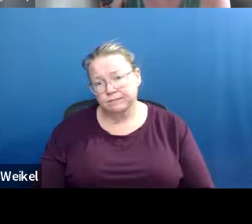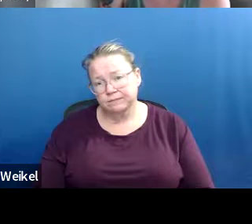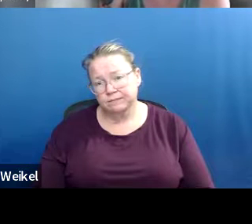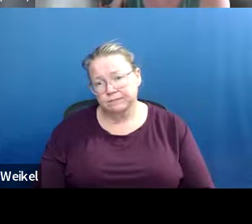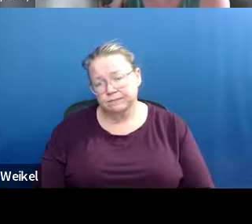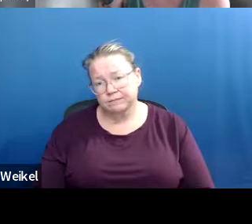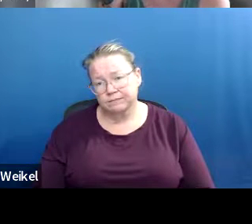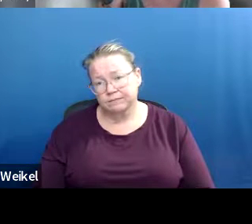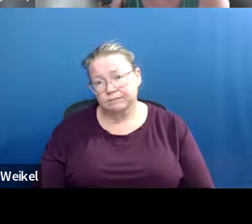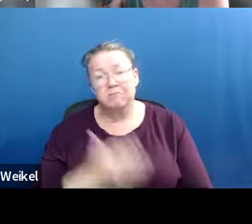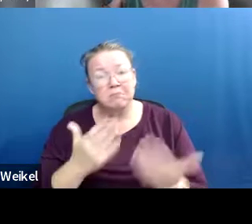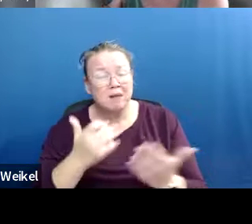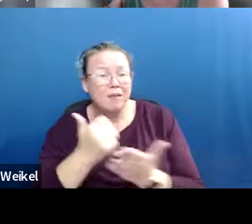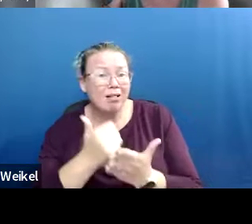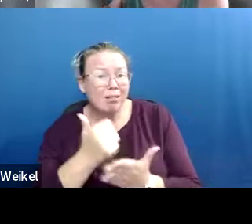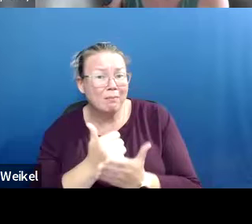Harm (He/Him): I mean. Rosie Vazquez: It could be helpful if